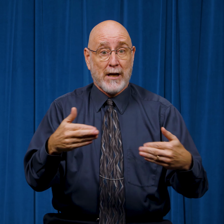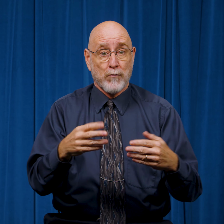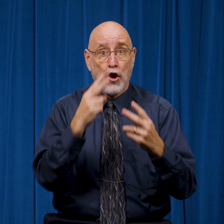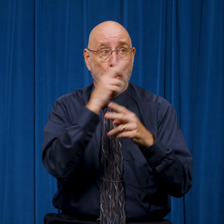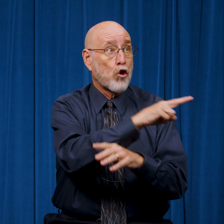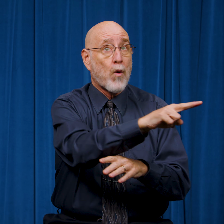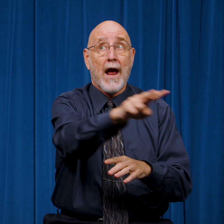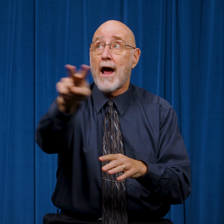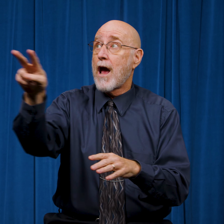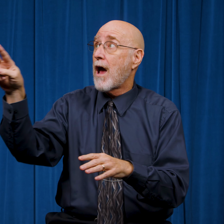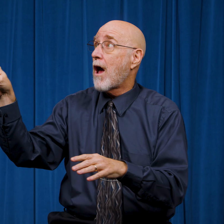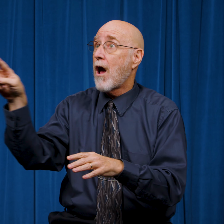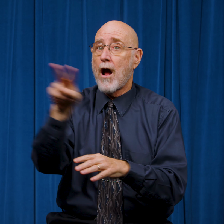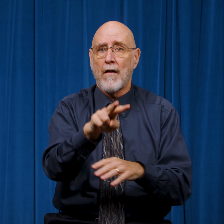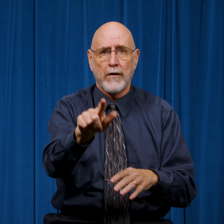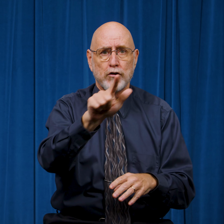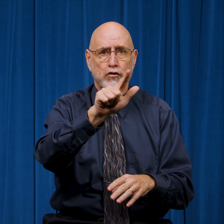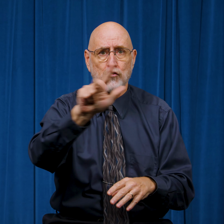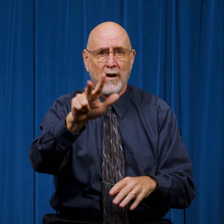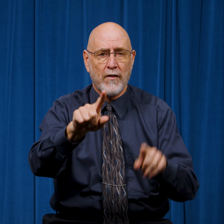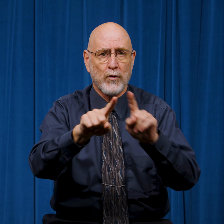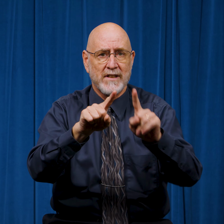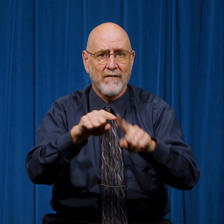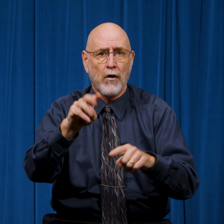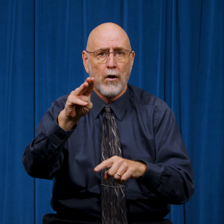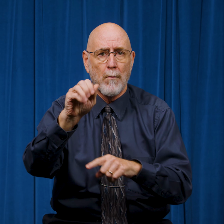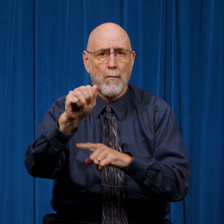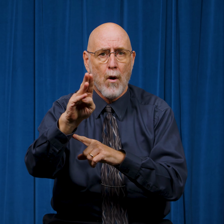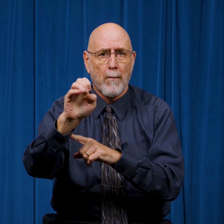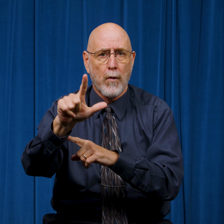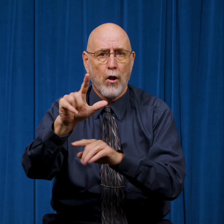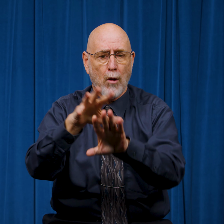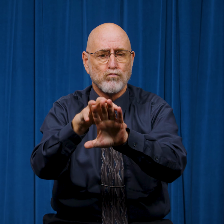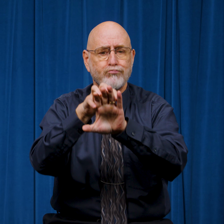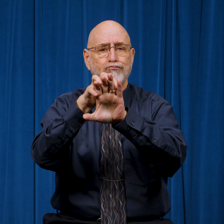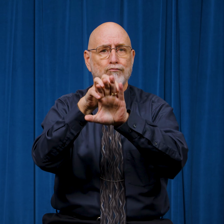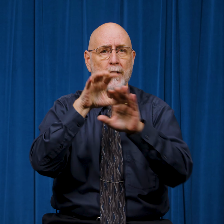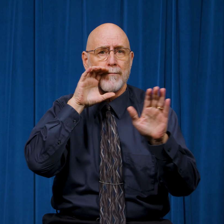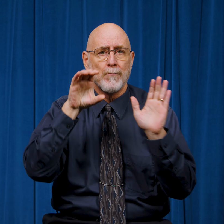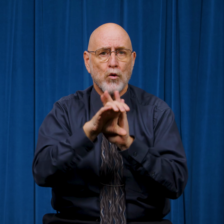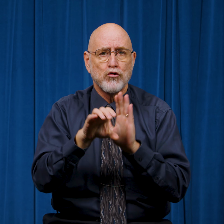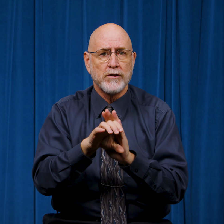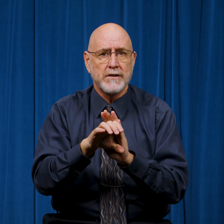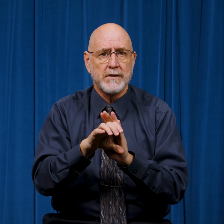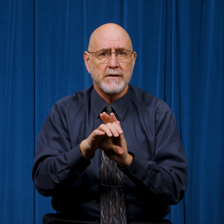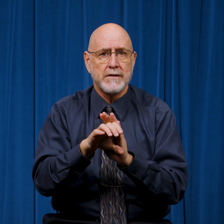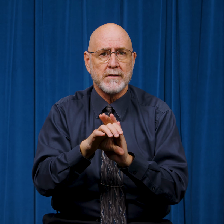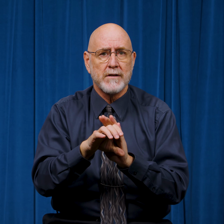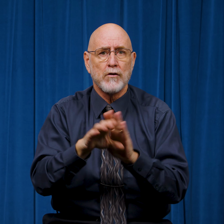we also find that there are 23 marble relief portraits hanging over the gallery doors.